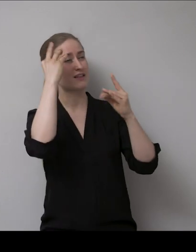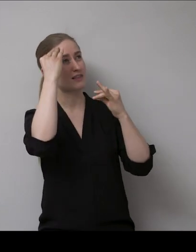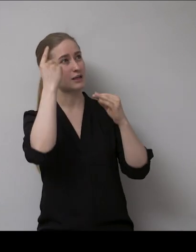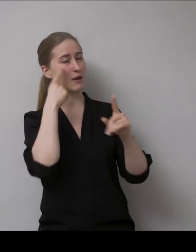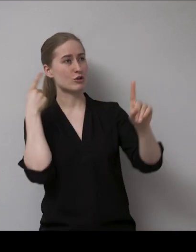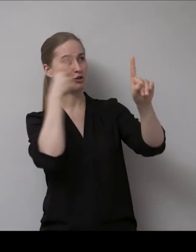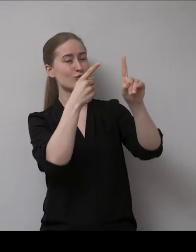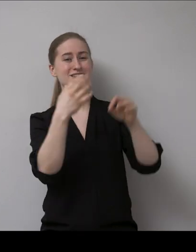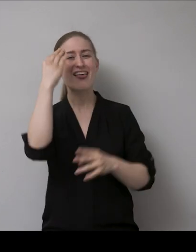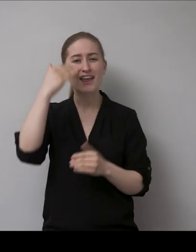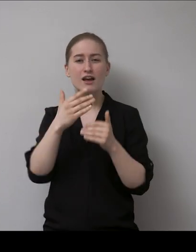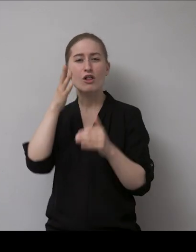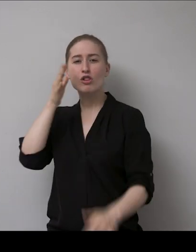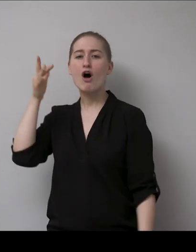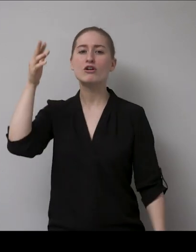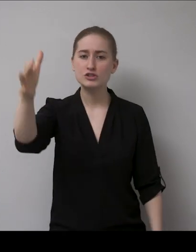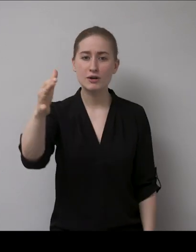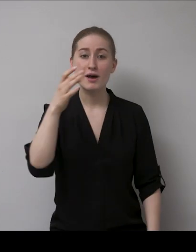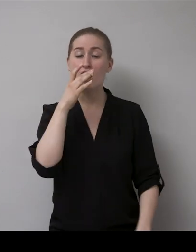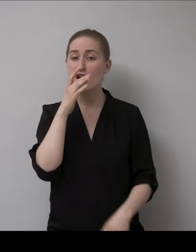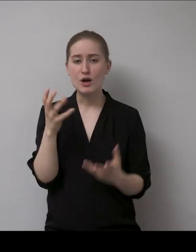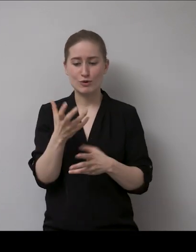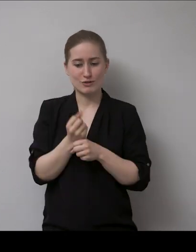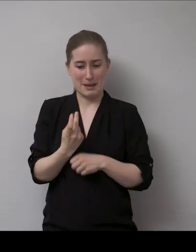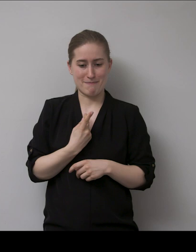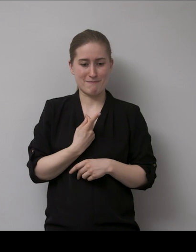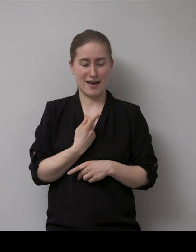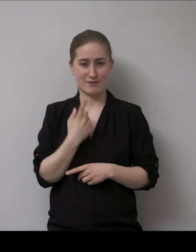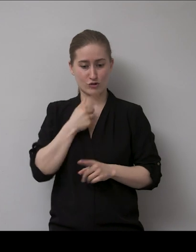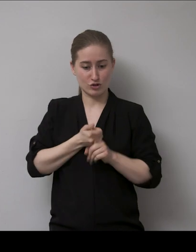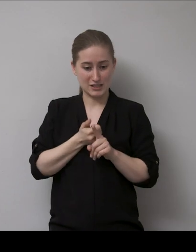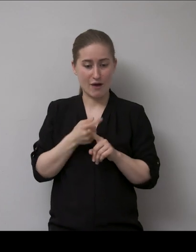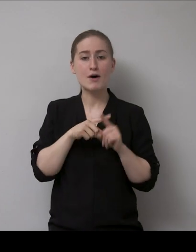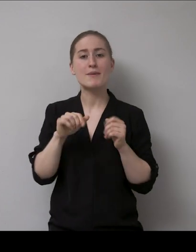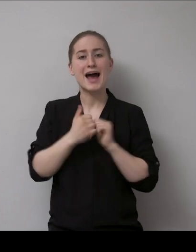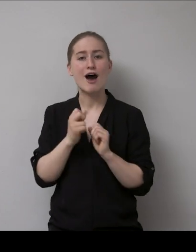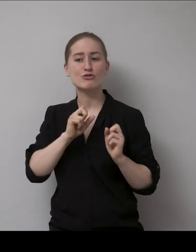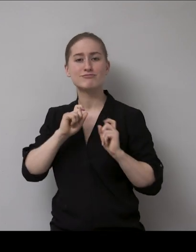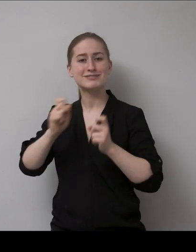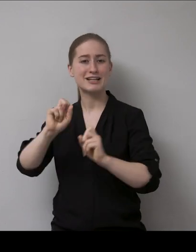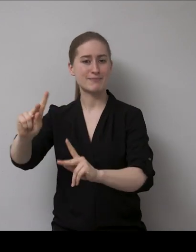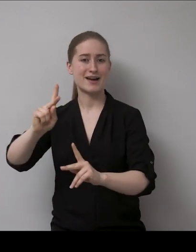and not just the returns to you, but of the returns to society. It won't be enough for you to do well.